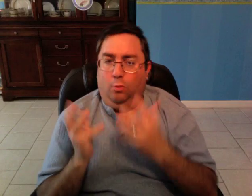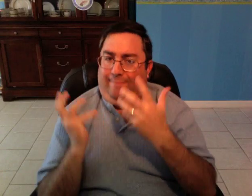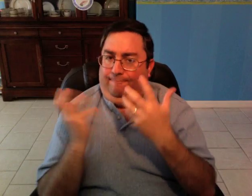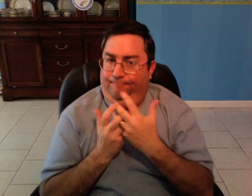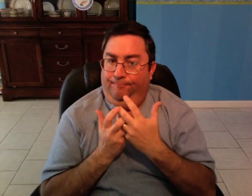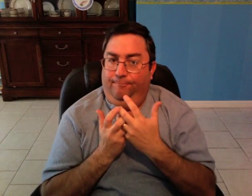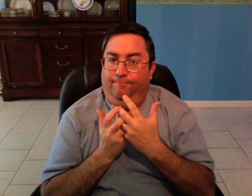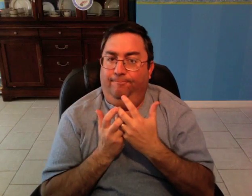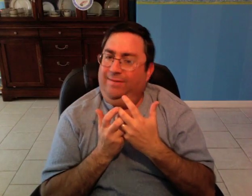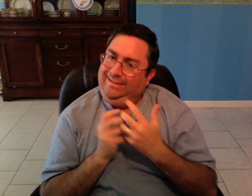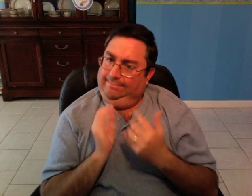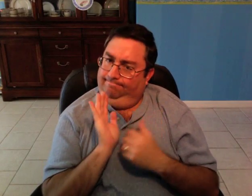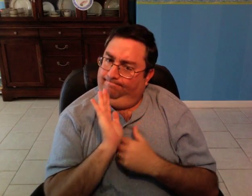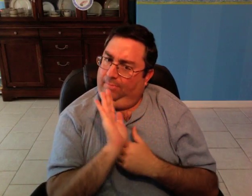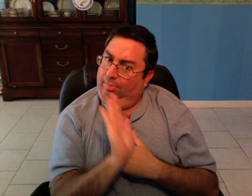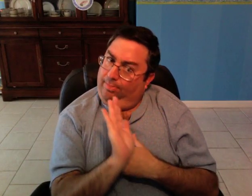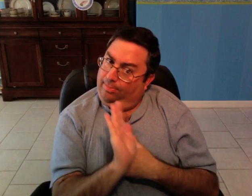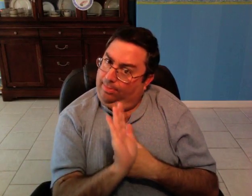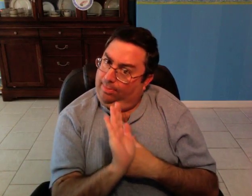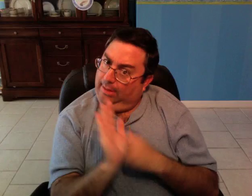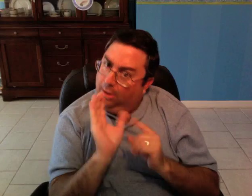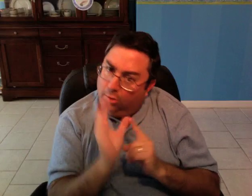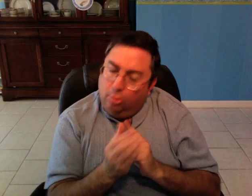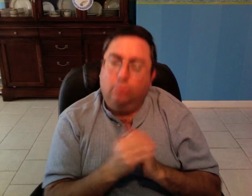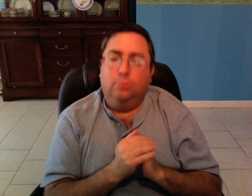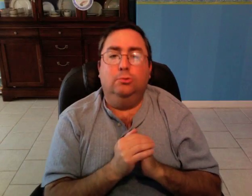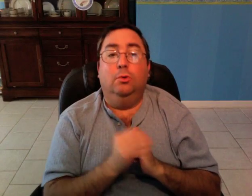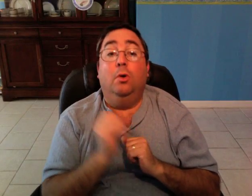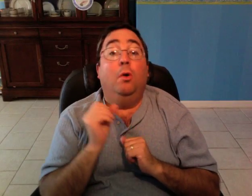But even in their acceptance, they often change things to fit their own needs and perceptions.